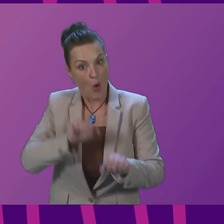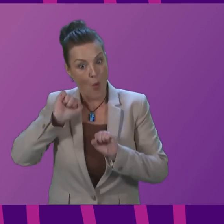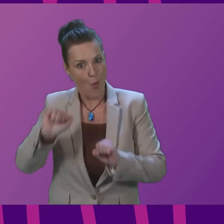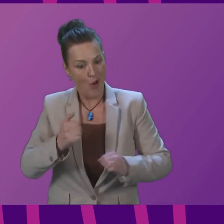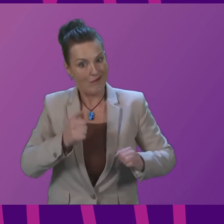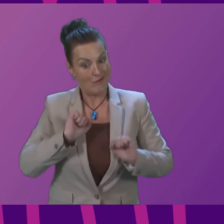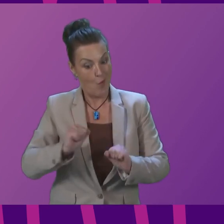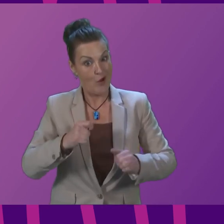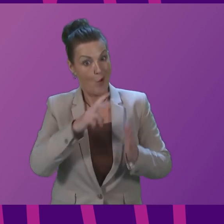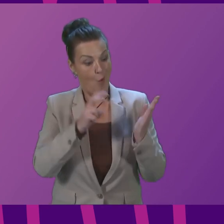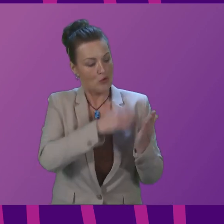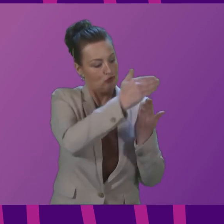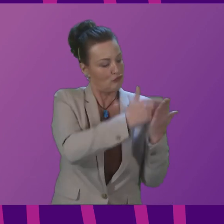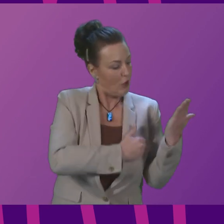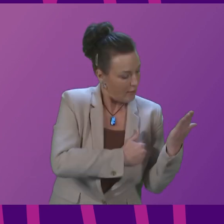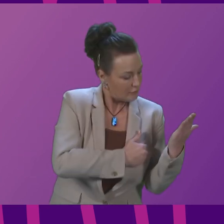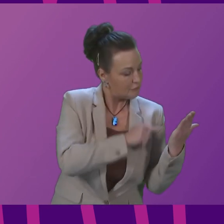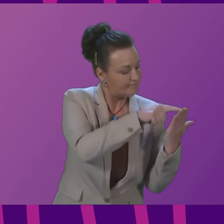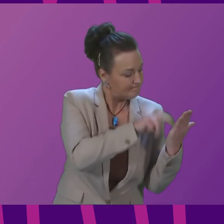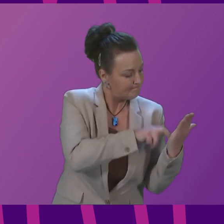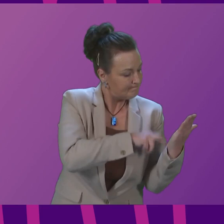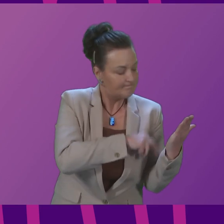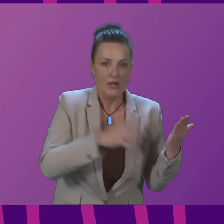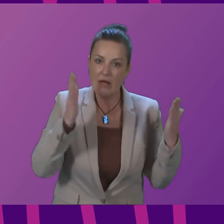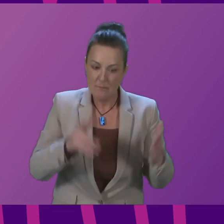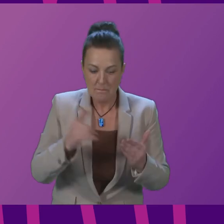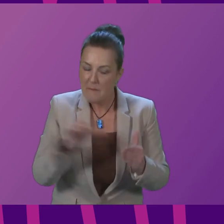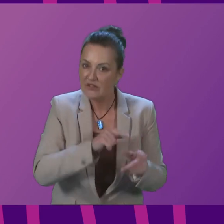The Scottish Government complied fully with Audit Scotland’s inquiry and will encourage